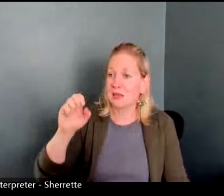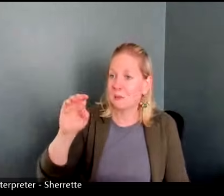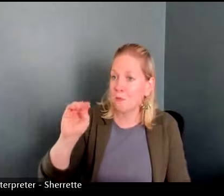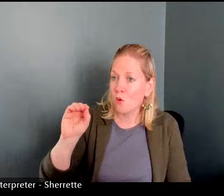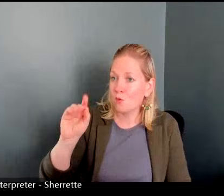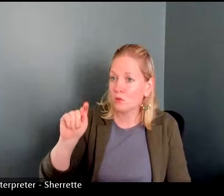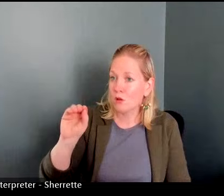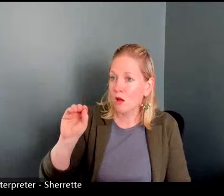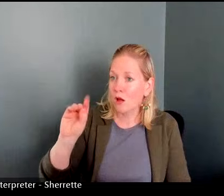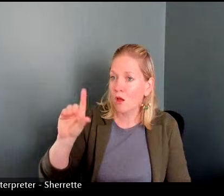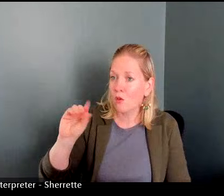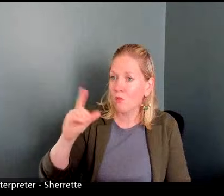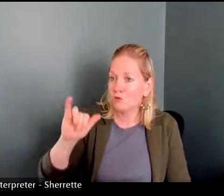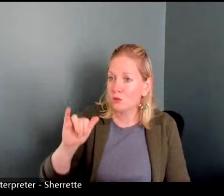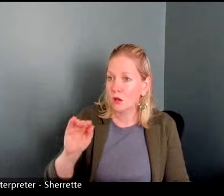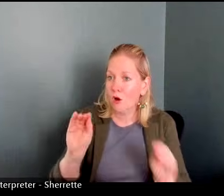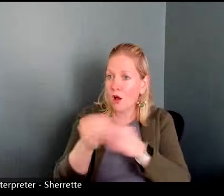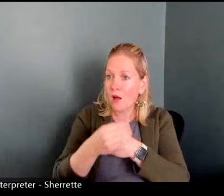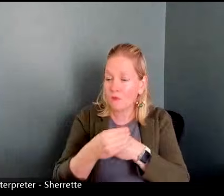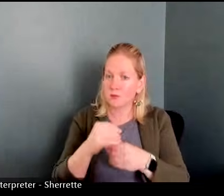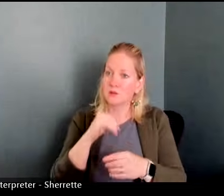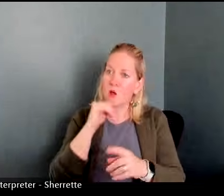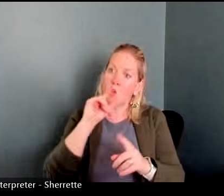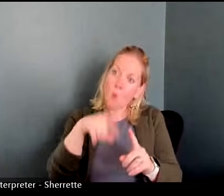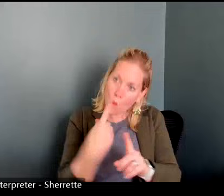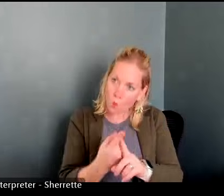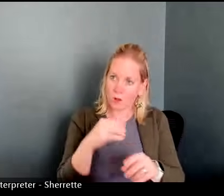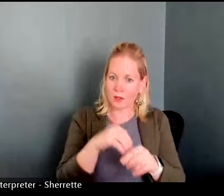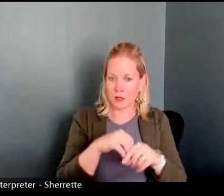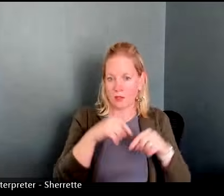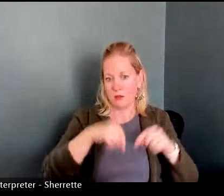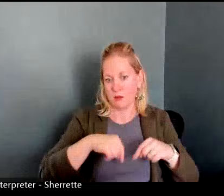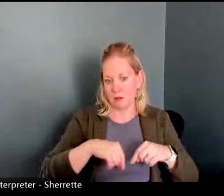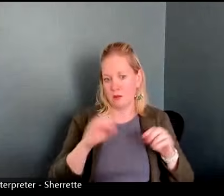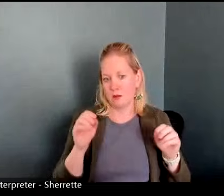Jonathan Green: Antuan, you talked a lot about your relationship with your doctor being